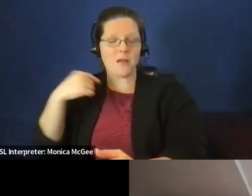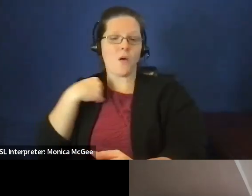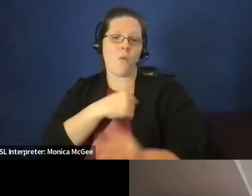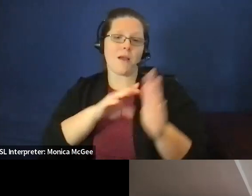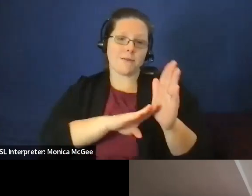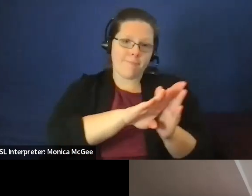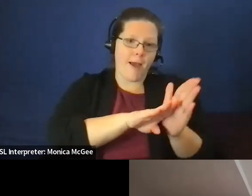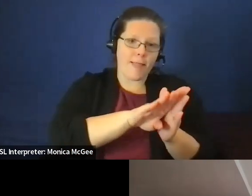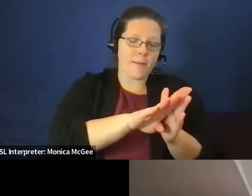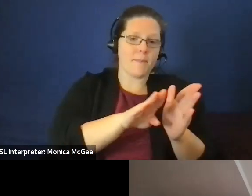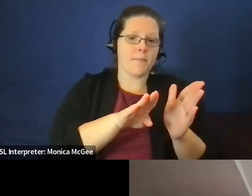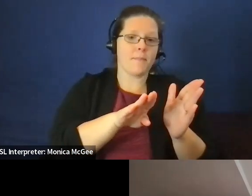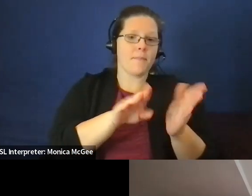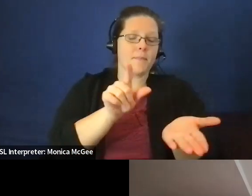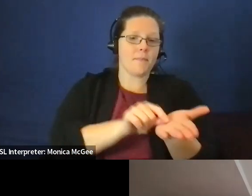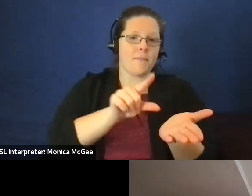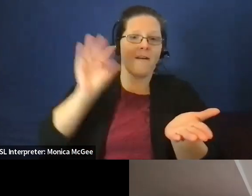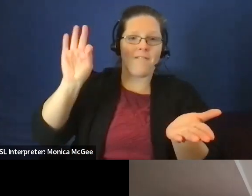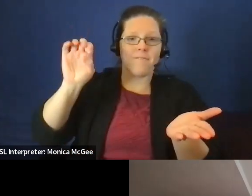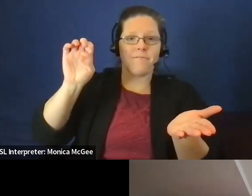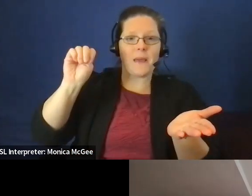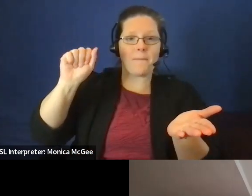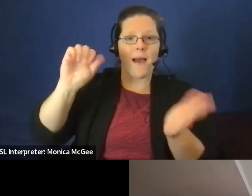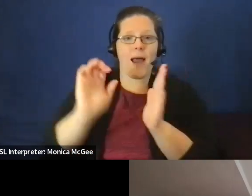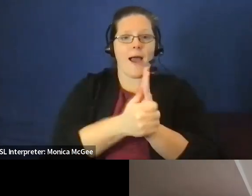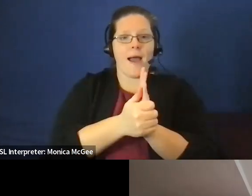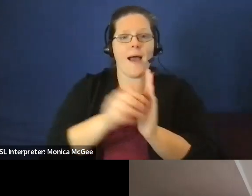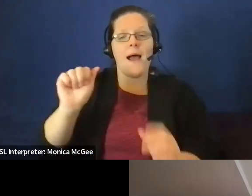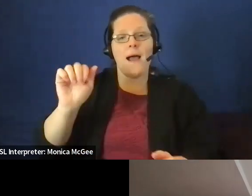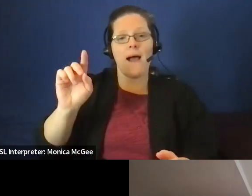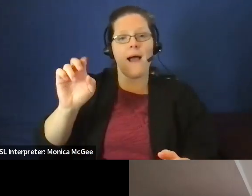beyond, we met with FEMA with the national council on disability through